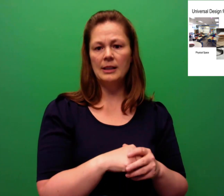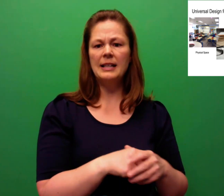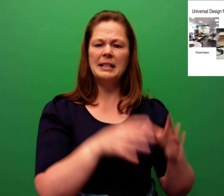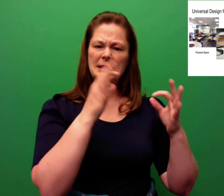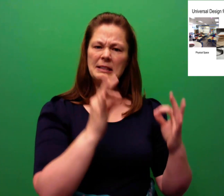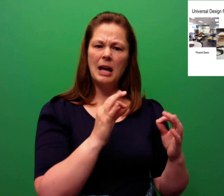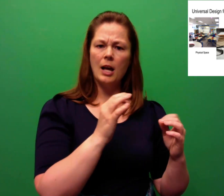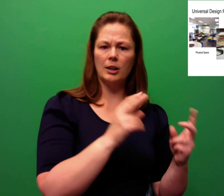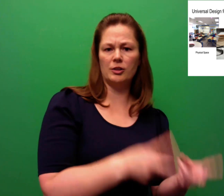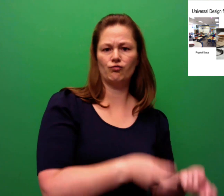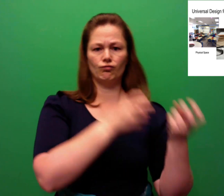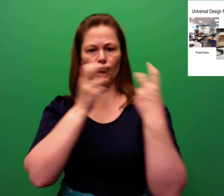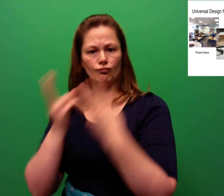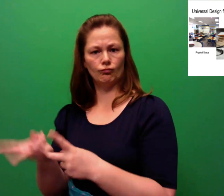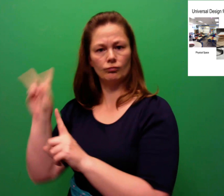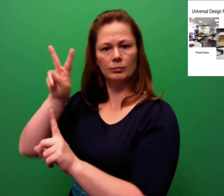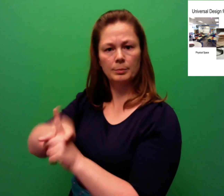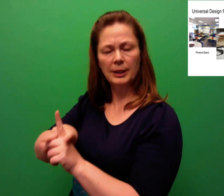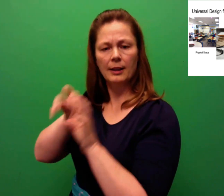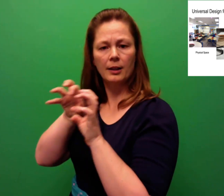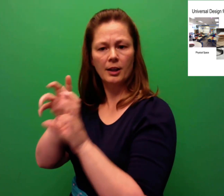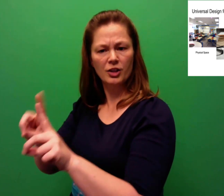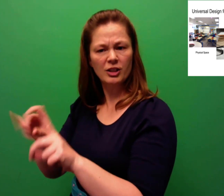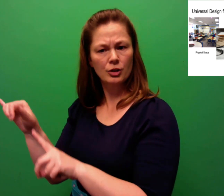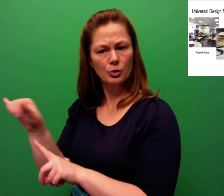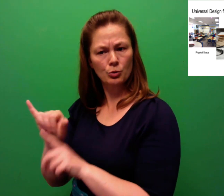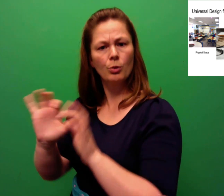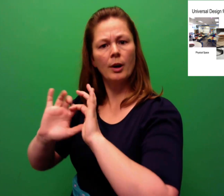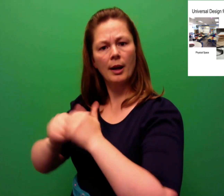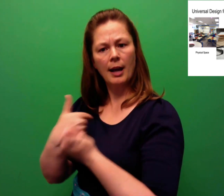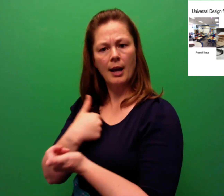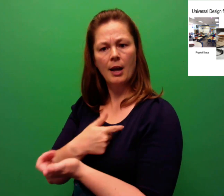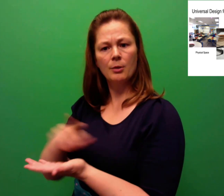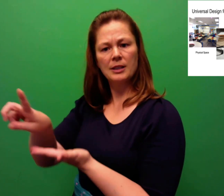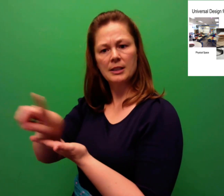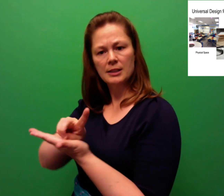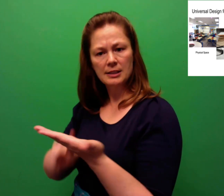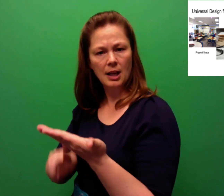allowing use by the widest range of individuals and decided that it could be